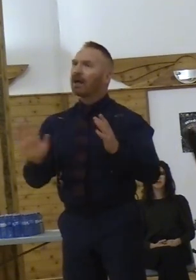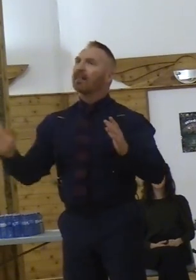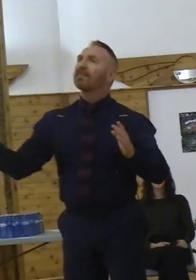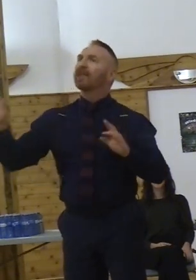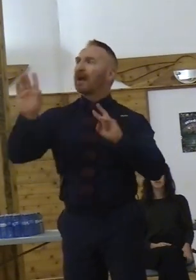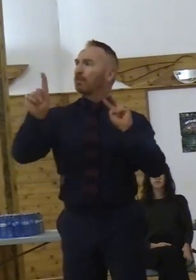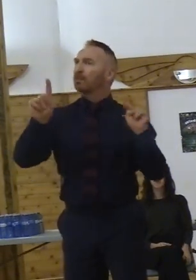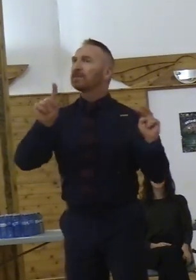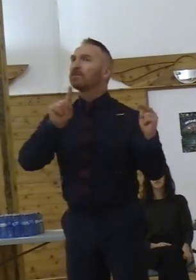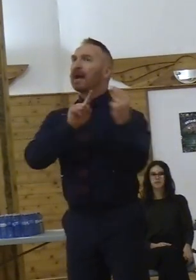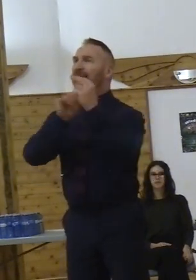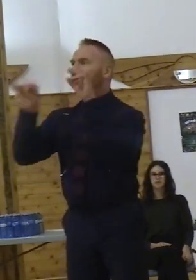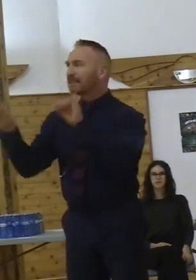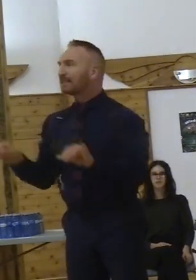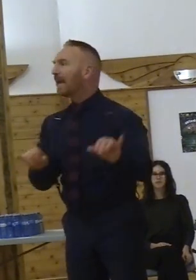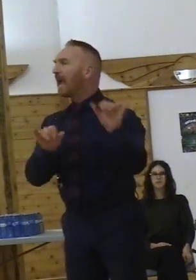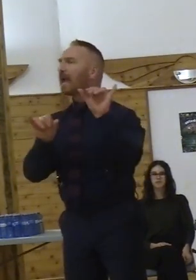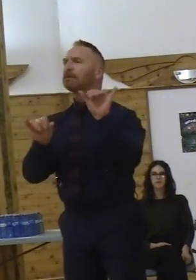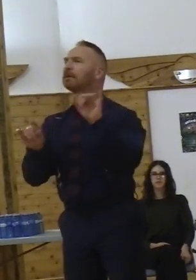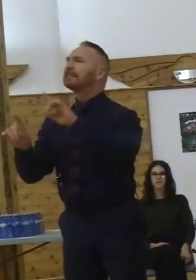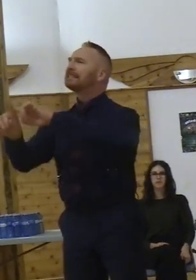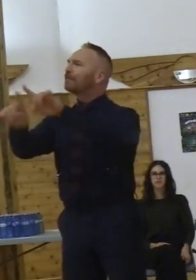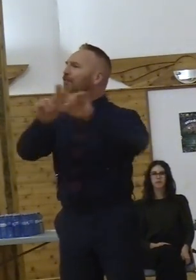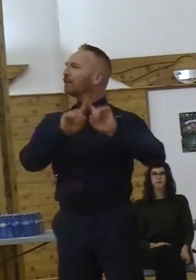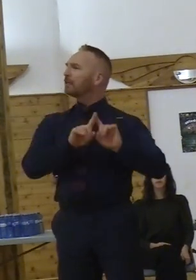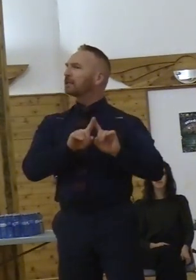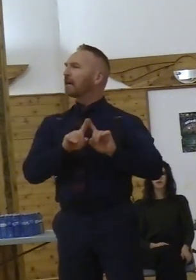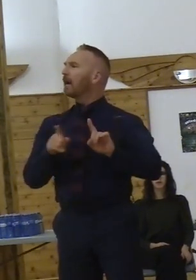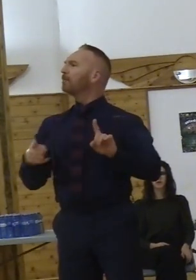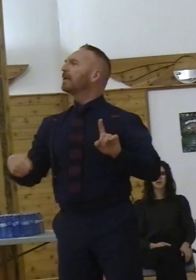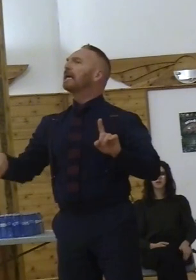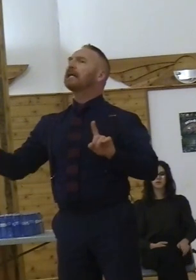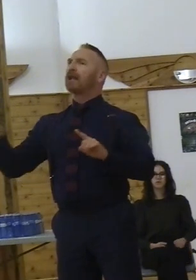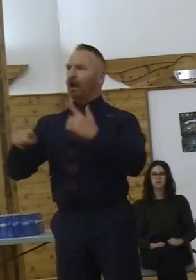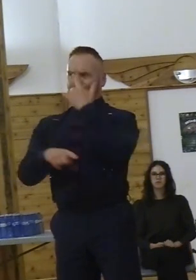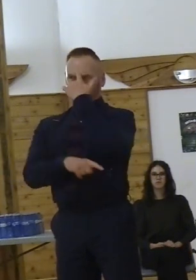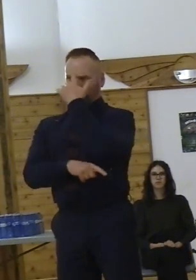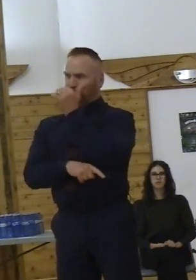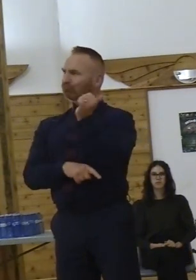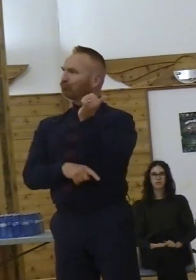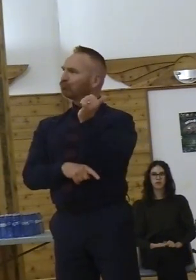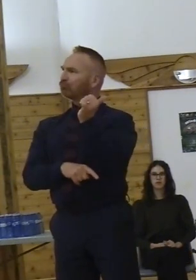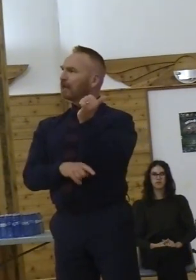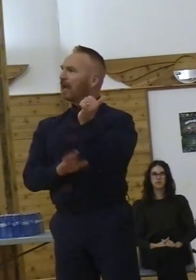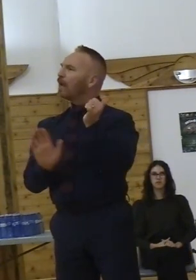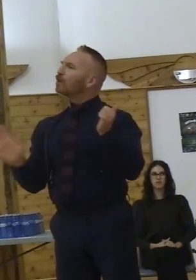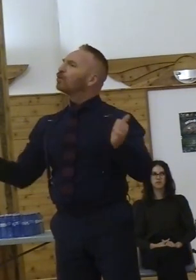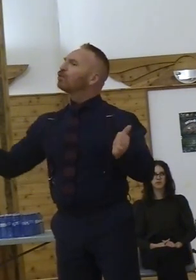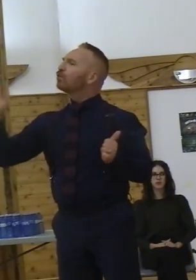It's up to the people themselves, the way that they want to seek freedom.